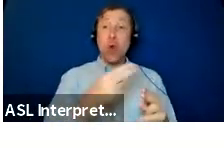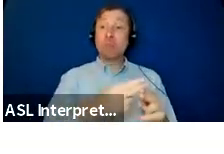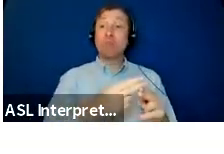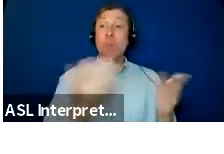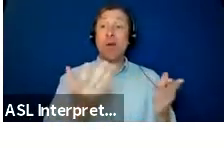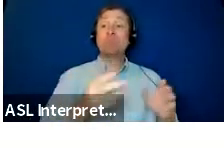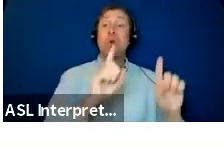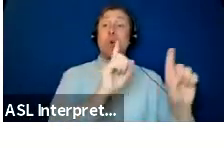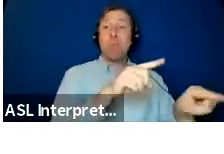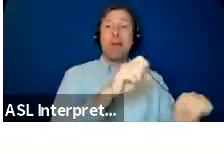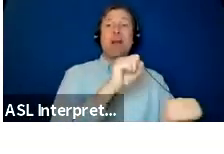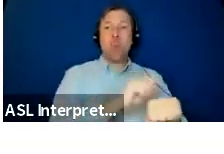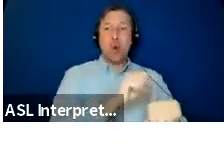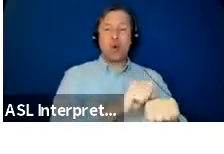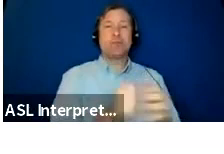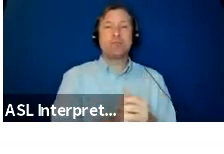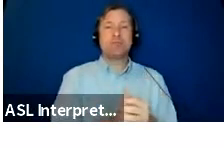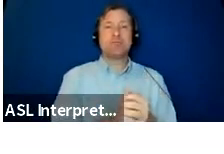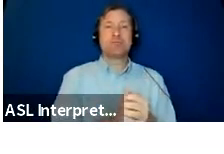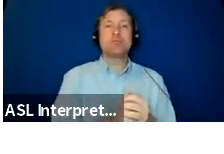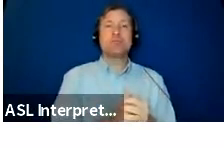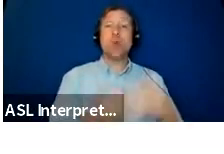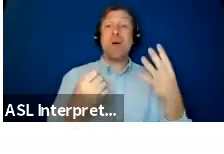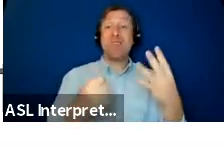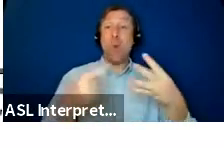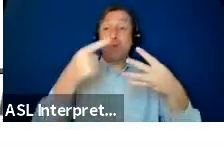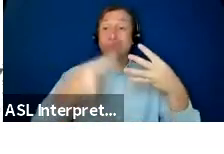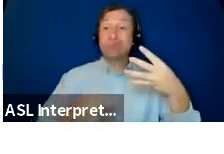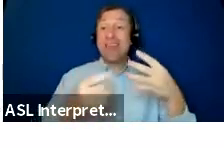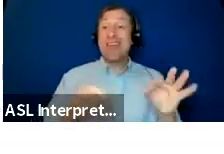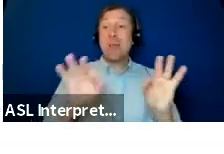Putting Protocols into Practice." And there are four major topics that we're going to cover